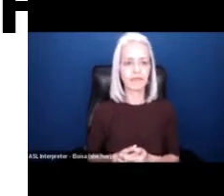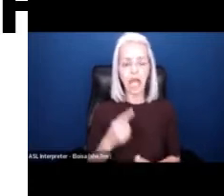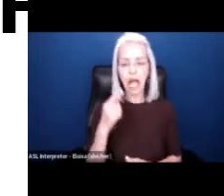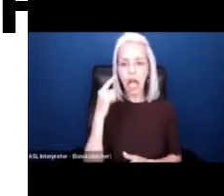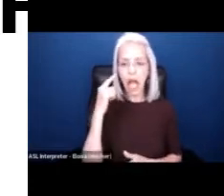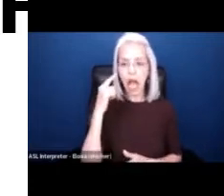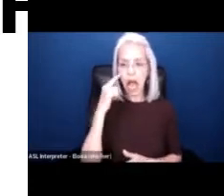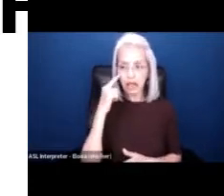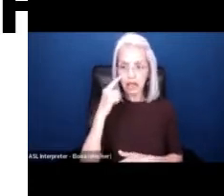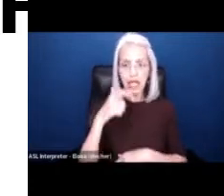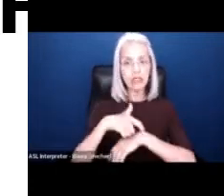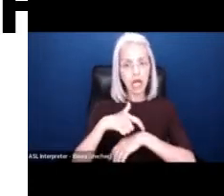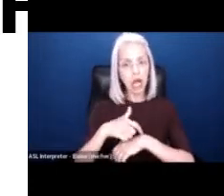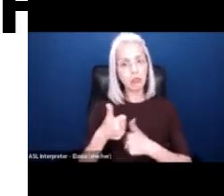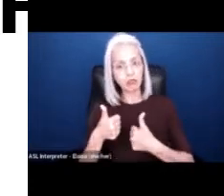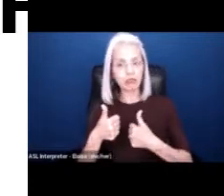too bad on time, if there is a Judy Dettmer: I'm not seeing the question.